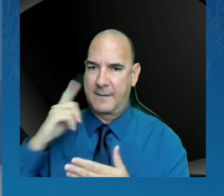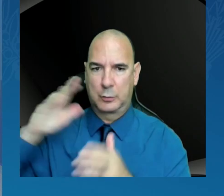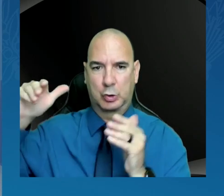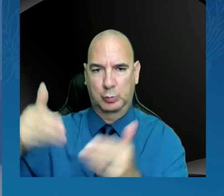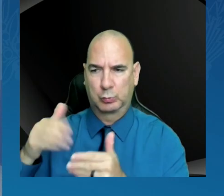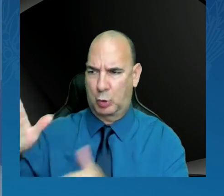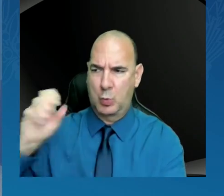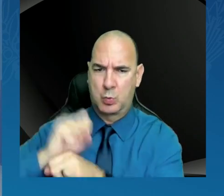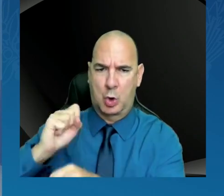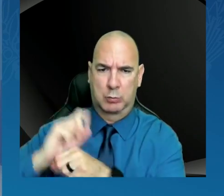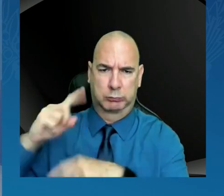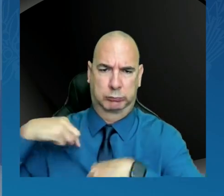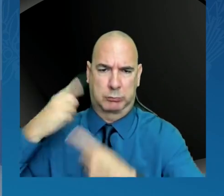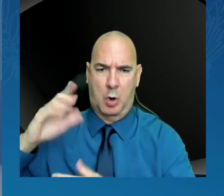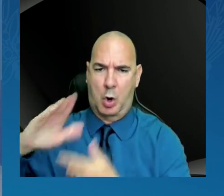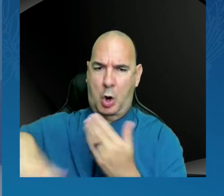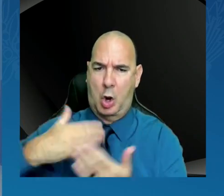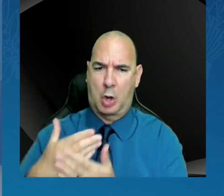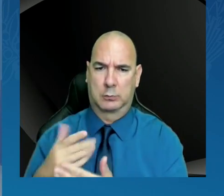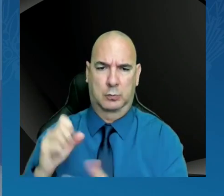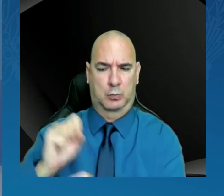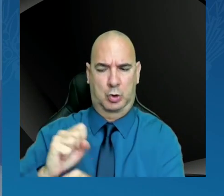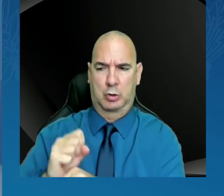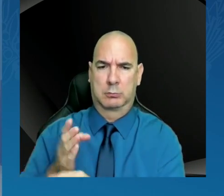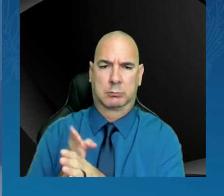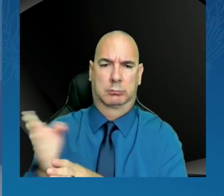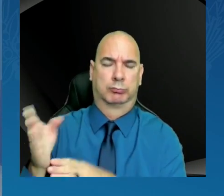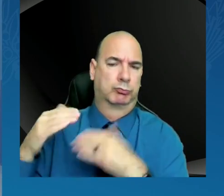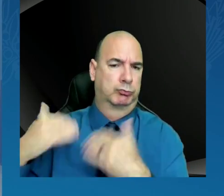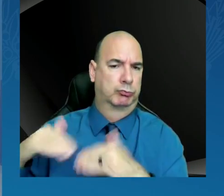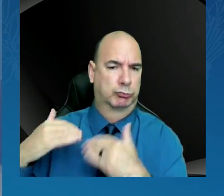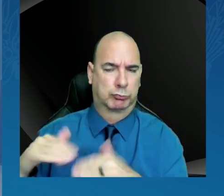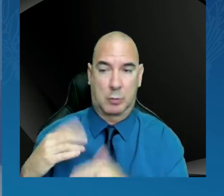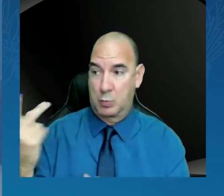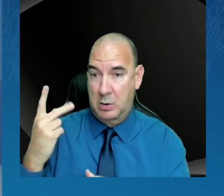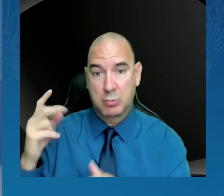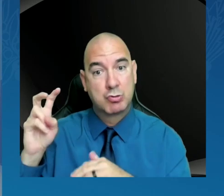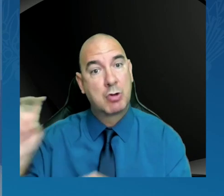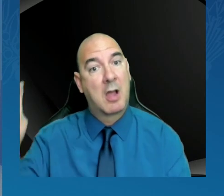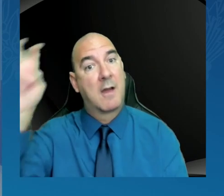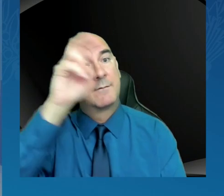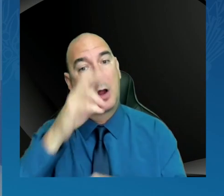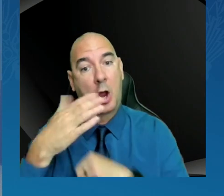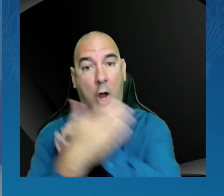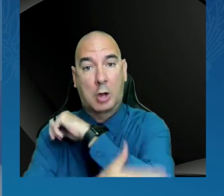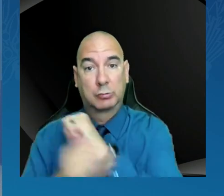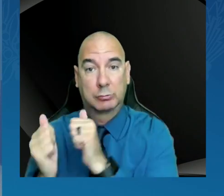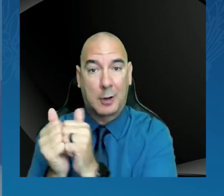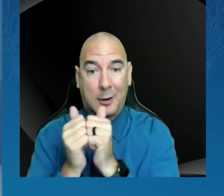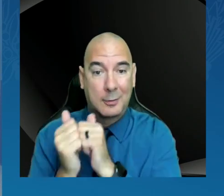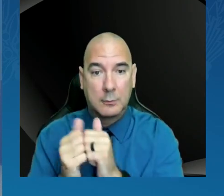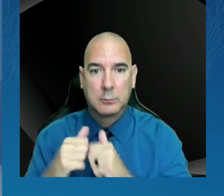he and I have been traveling the country together, and he is an extraordinary fighter for the working people of America.